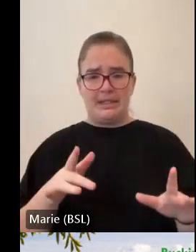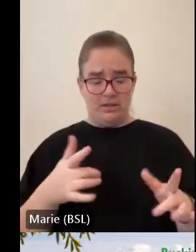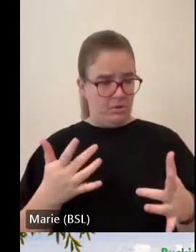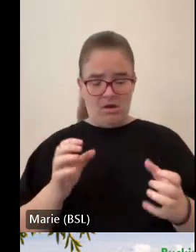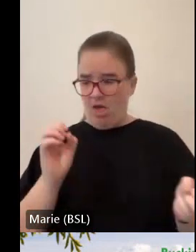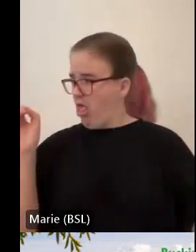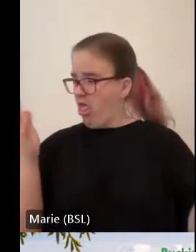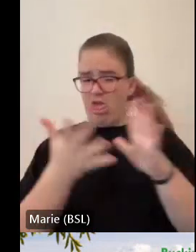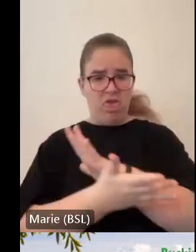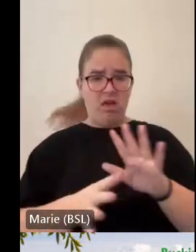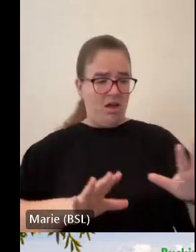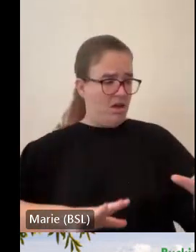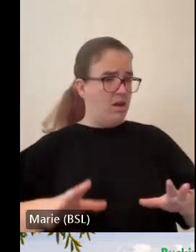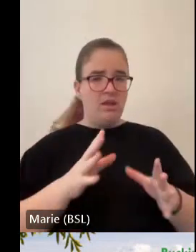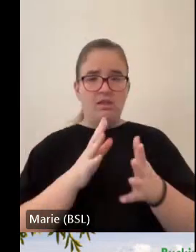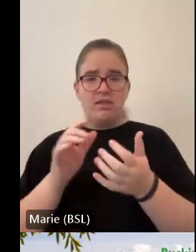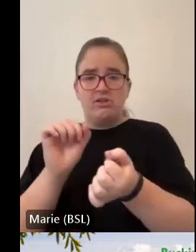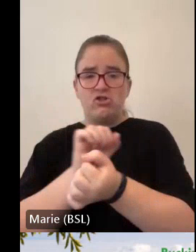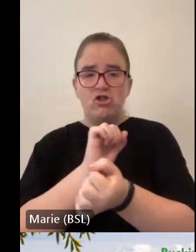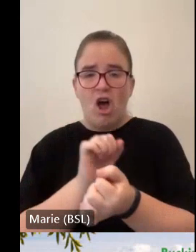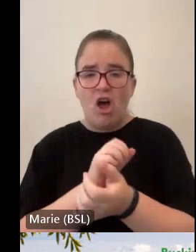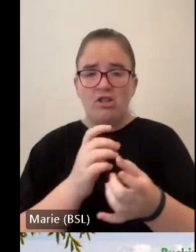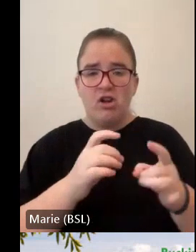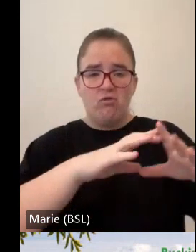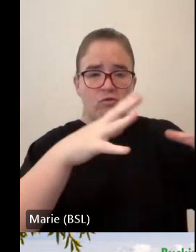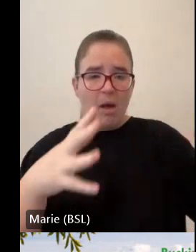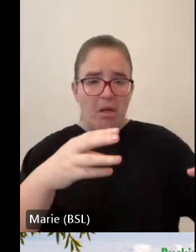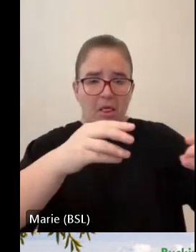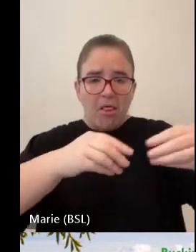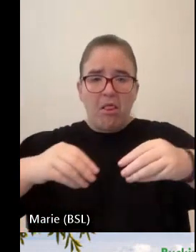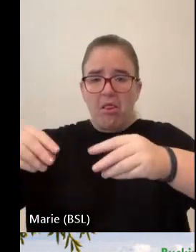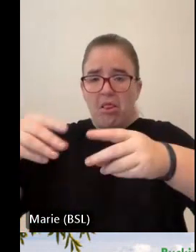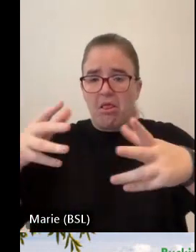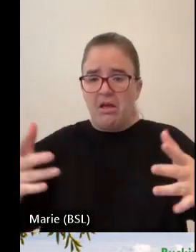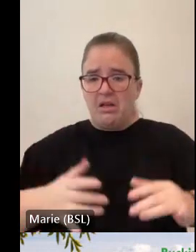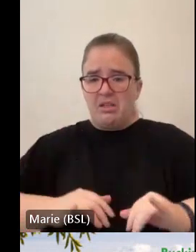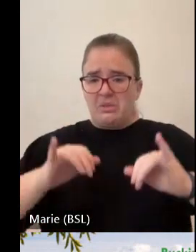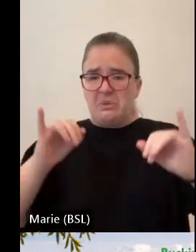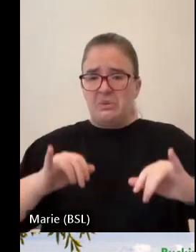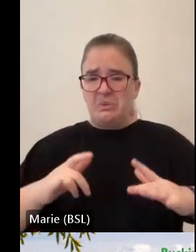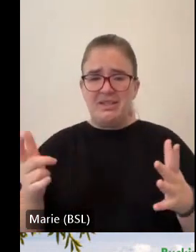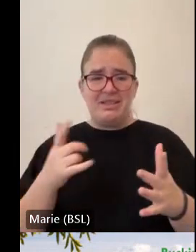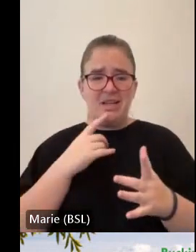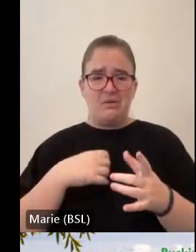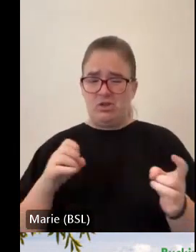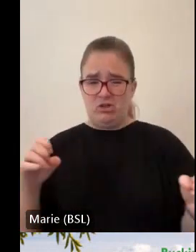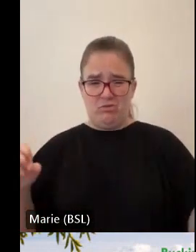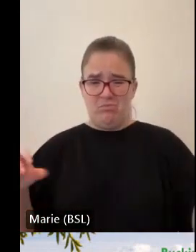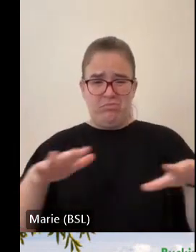There was dirts rubble dust covering the entire living room,